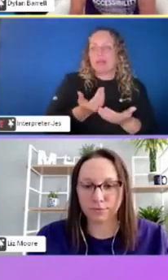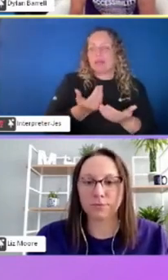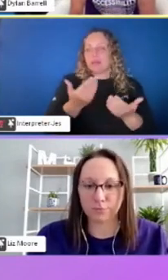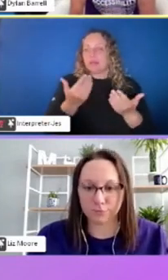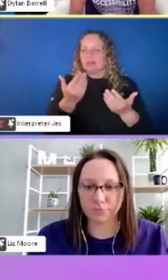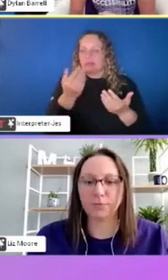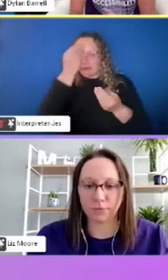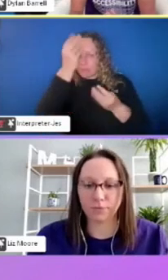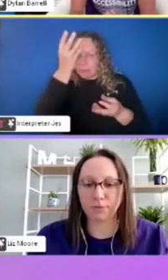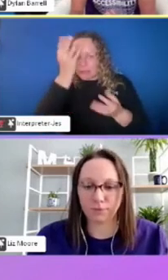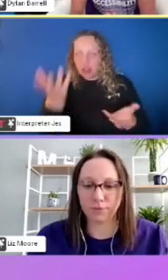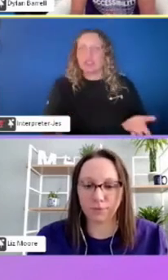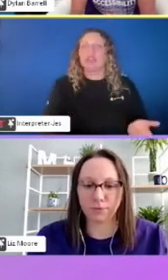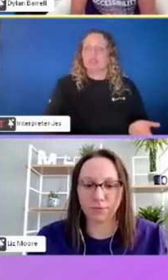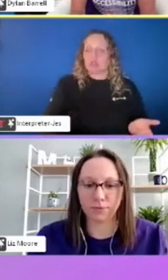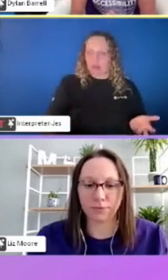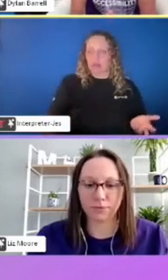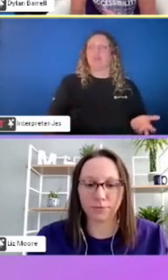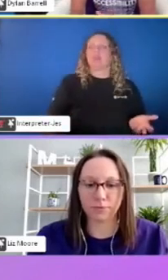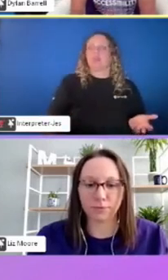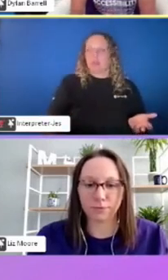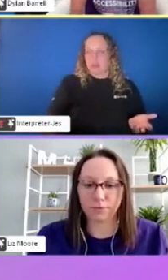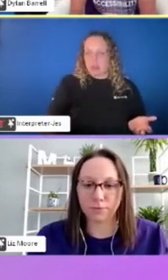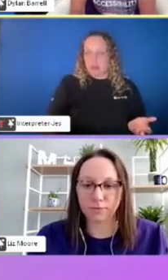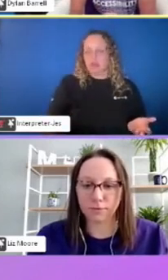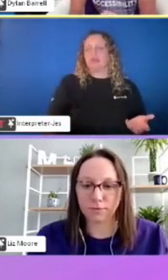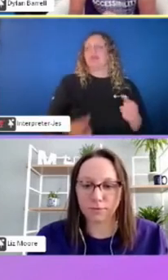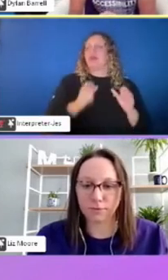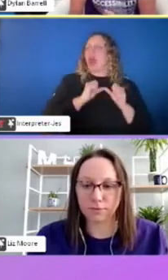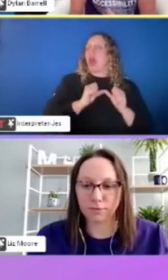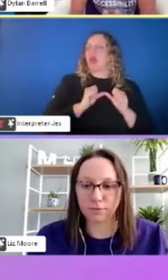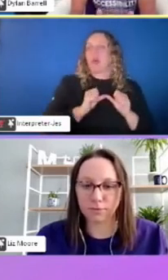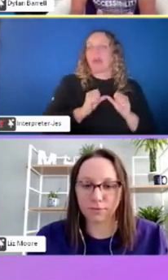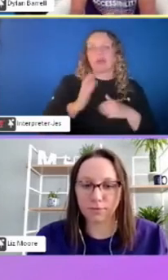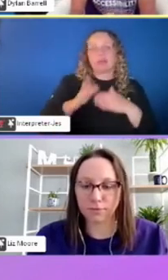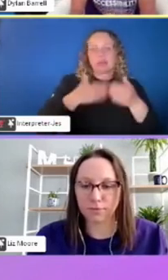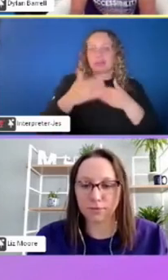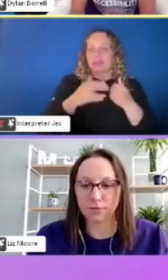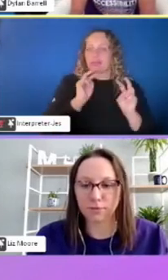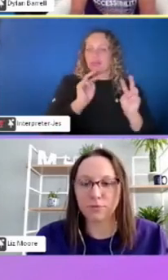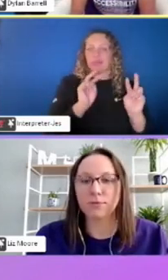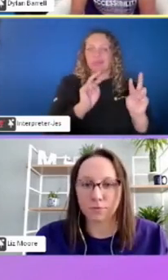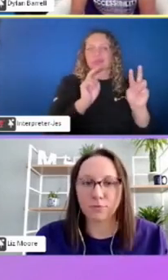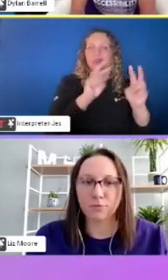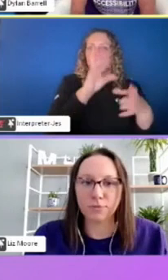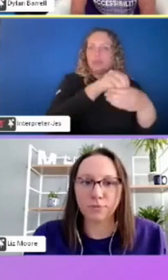keeping people up to date about that on an ongoing basis. And if you have access to axe DevTools Pro,